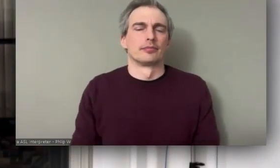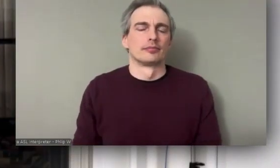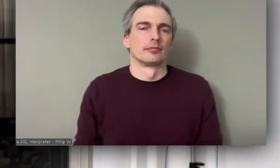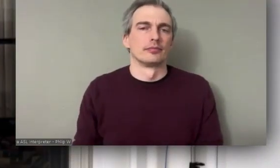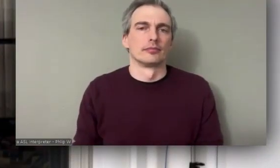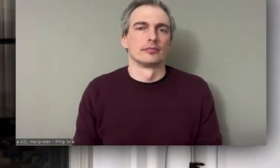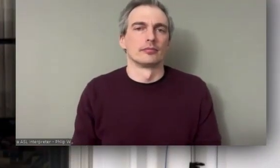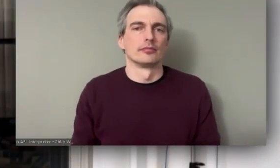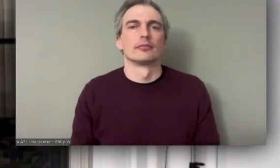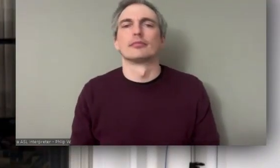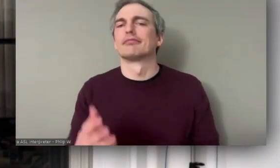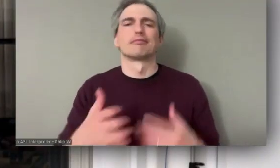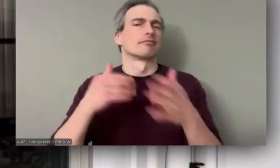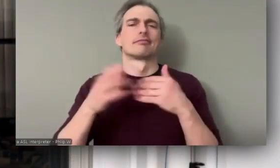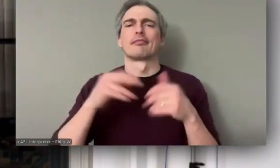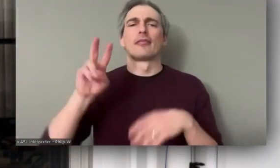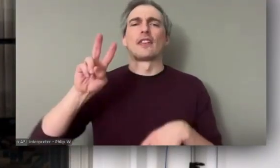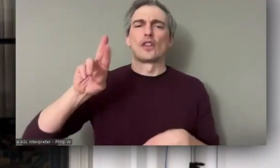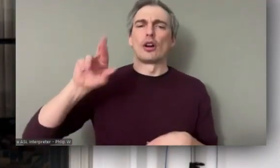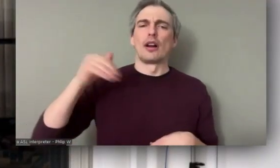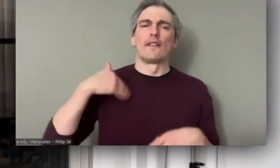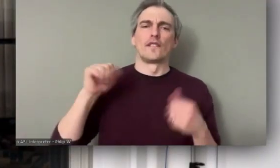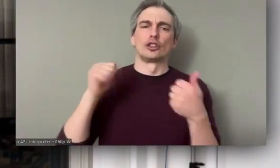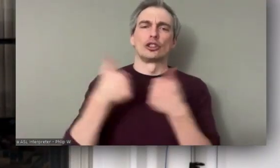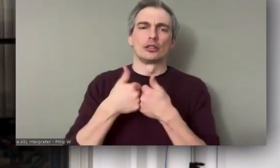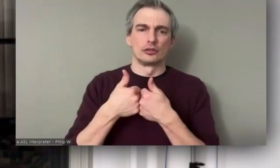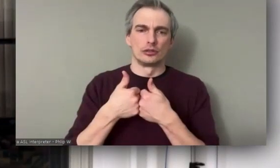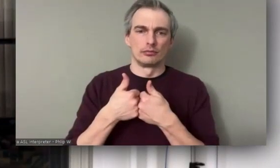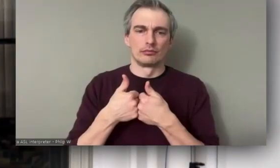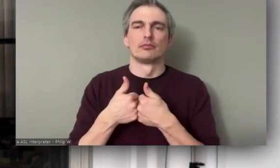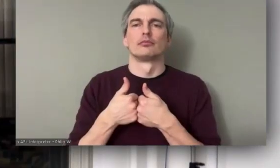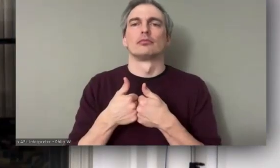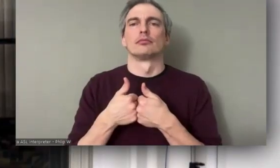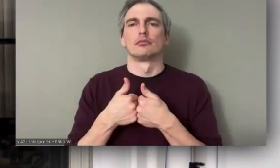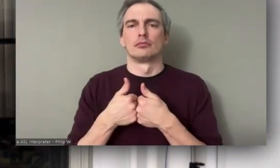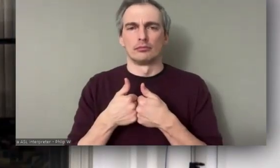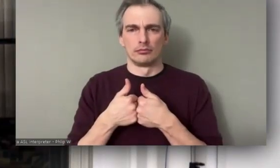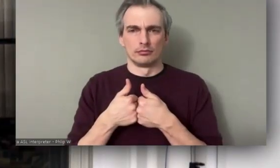just like all of us in this room -- there would be a lot to describe. That is a challenge.